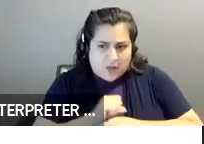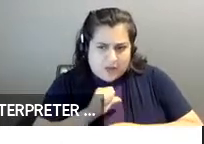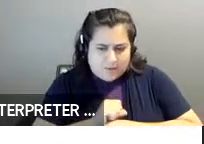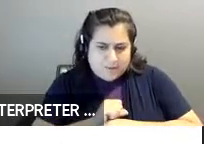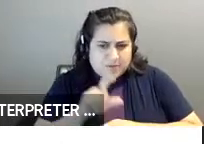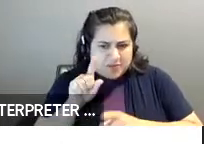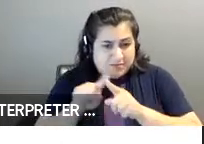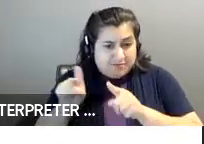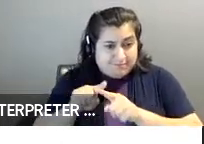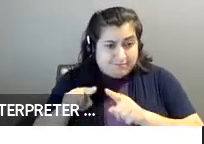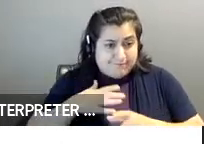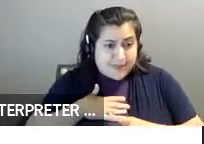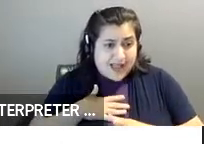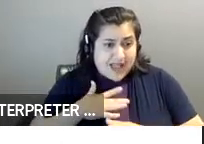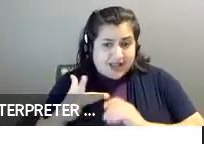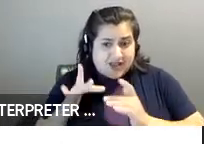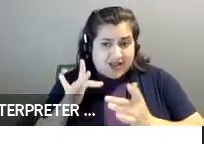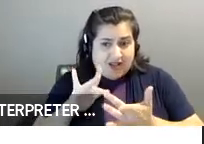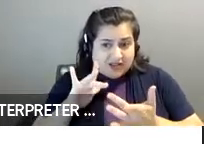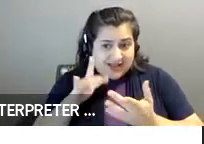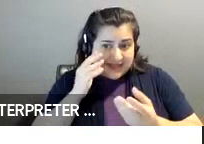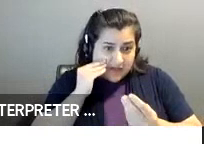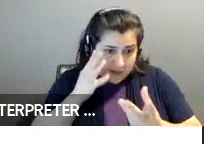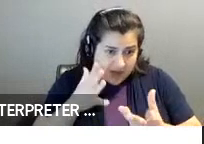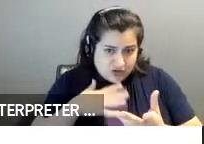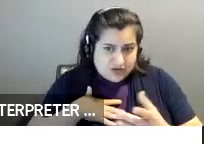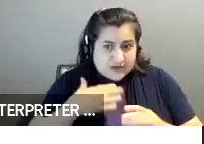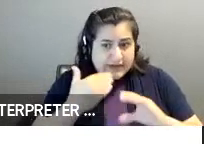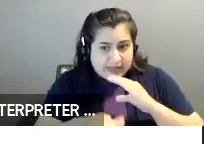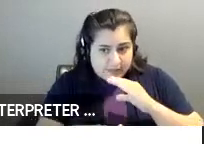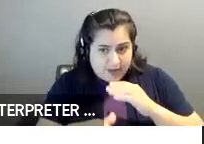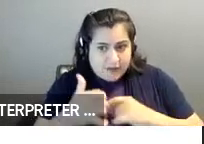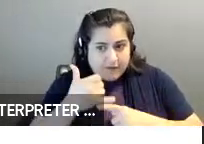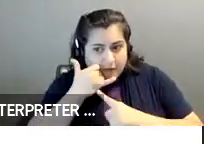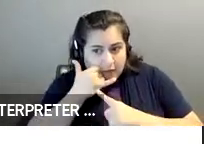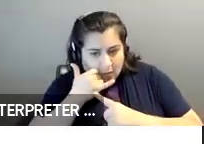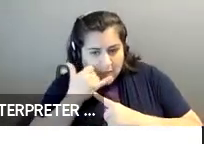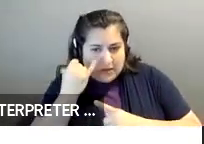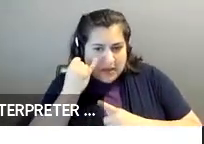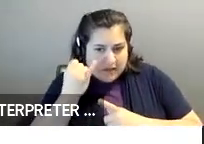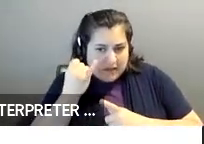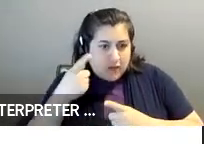This is my contact information, my email address as well as my phone in case any of you have